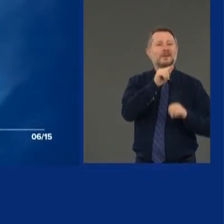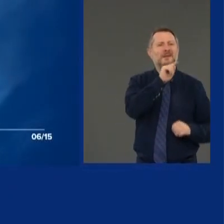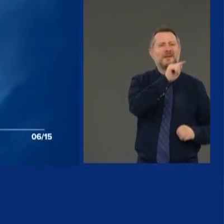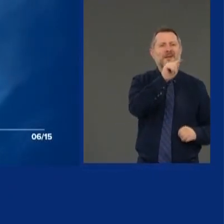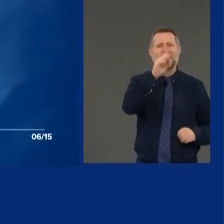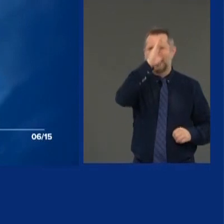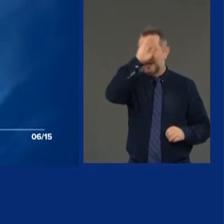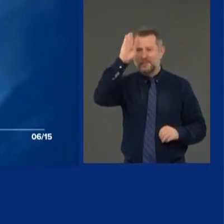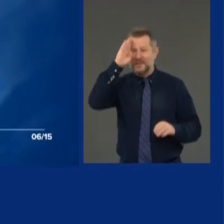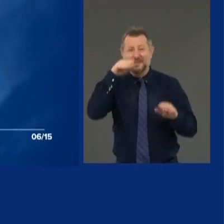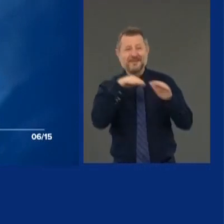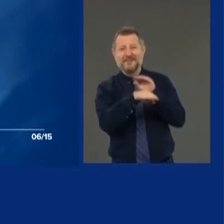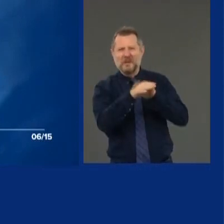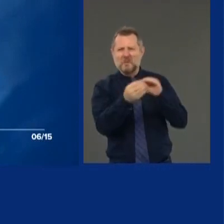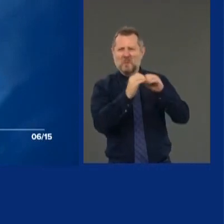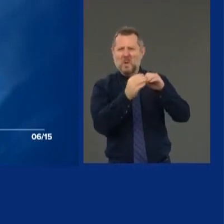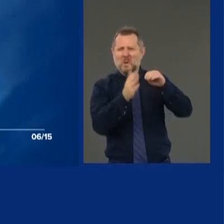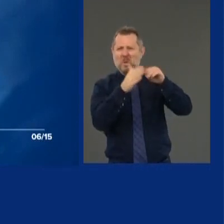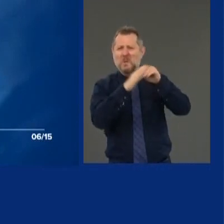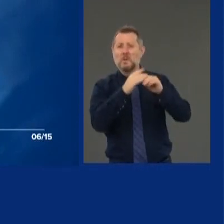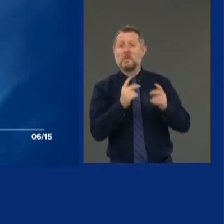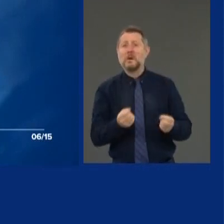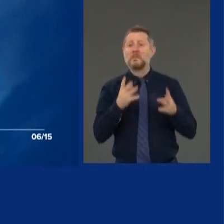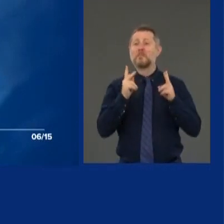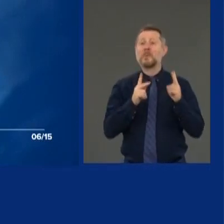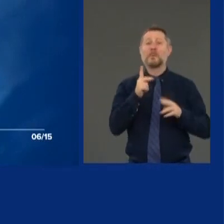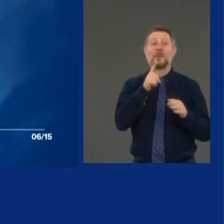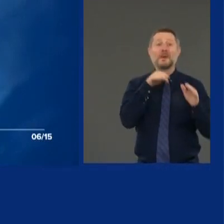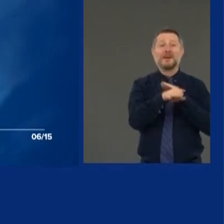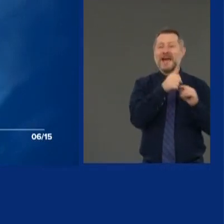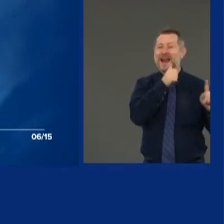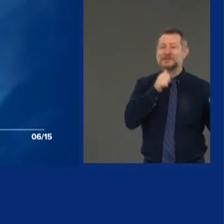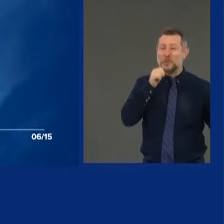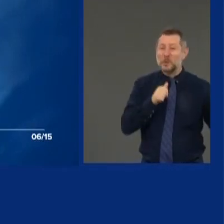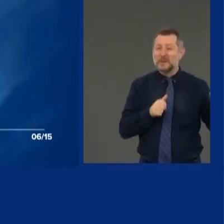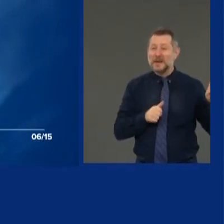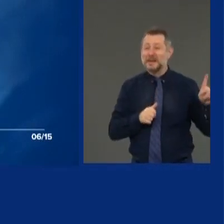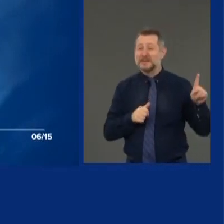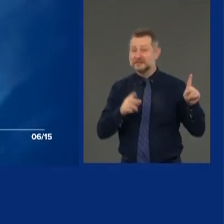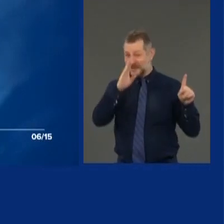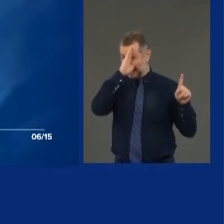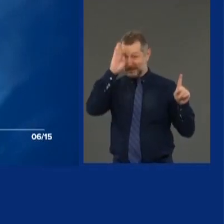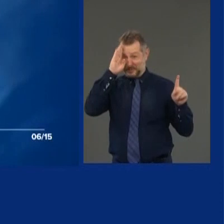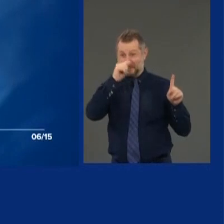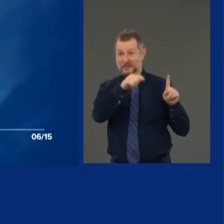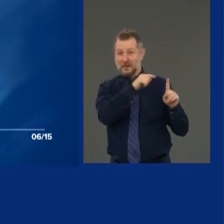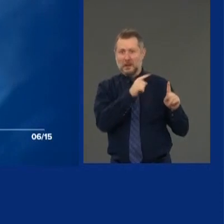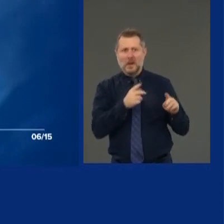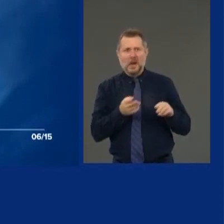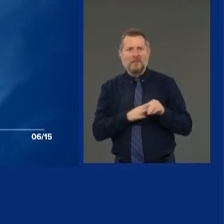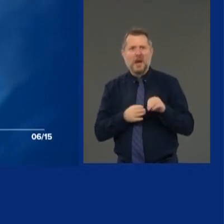HOSPITALIZATIONS ARE GOING UP.